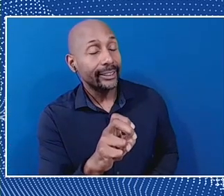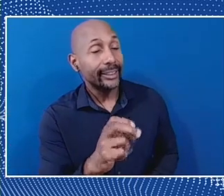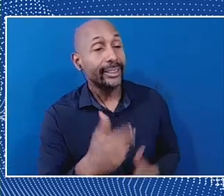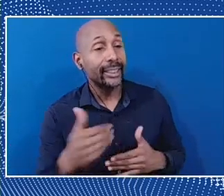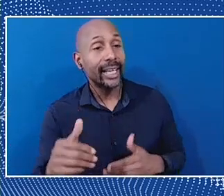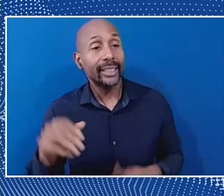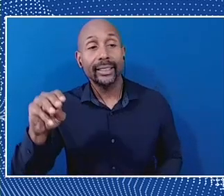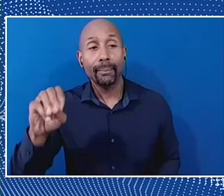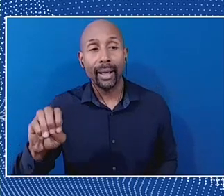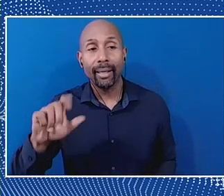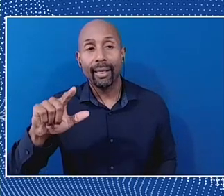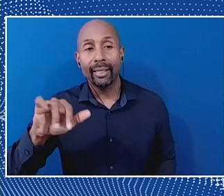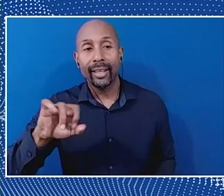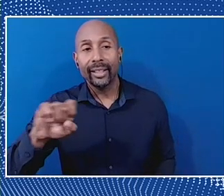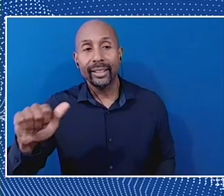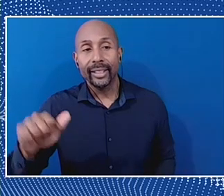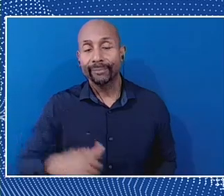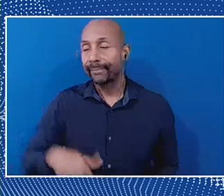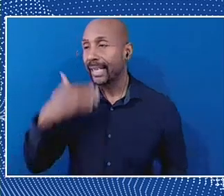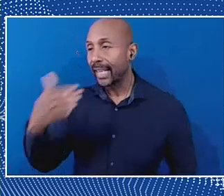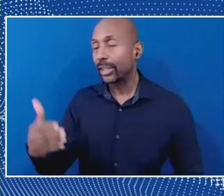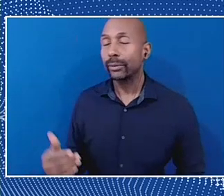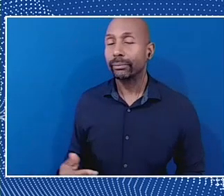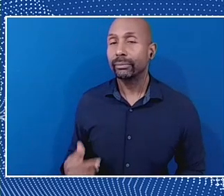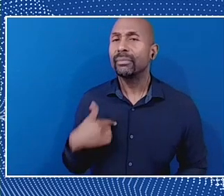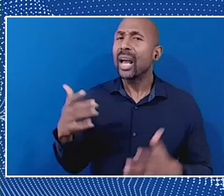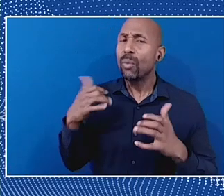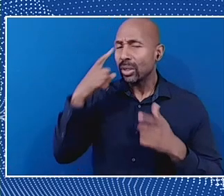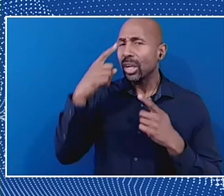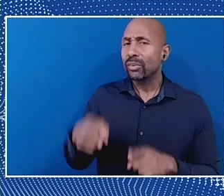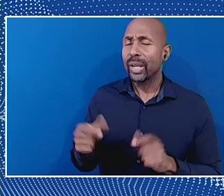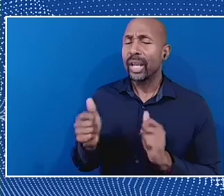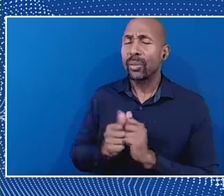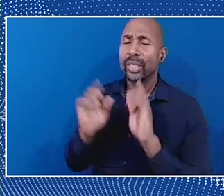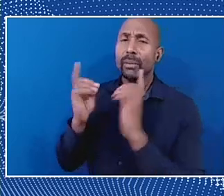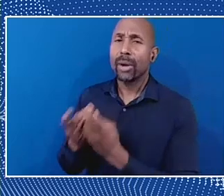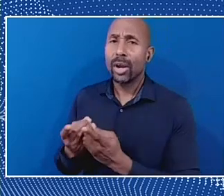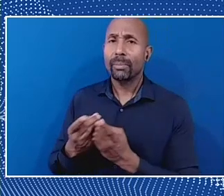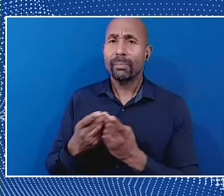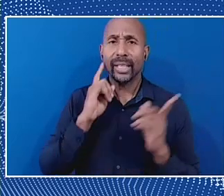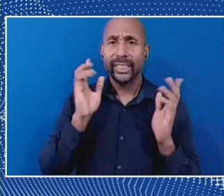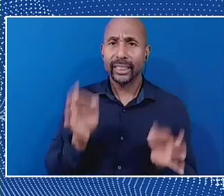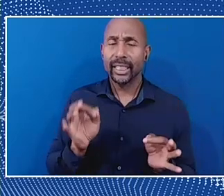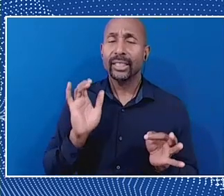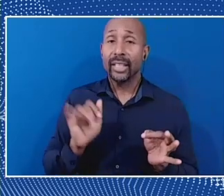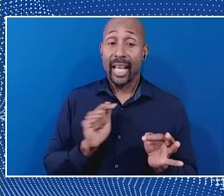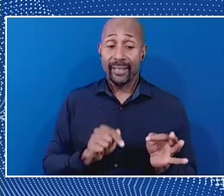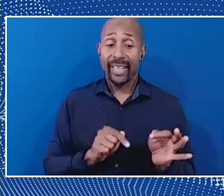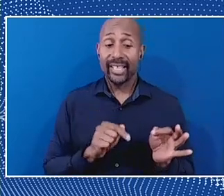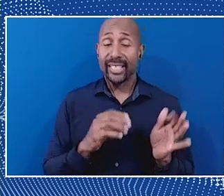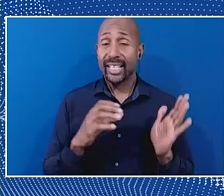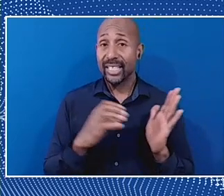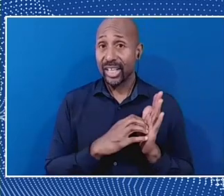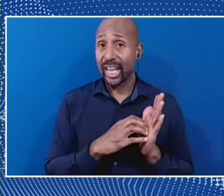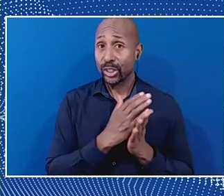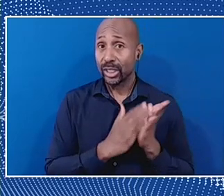Thank you. And I do want to agree with the Department's determination that this section does attend to both an automated